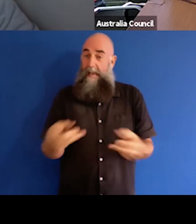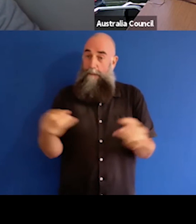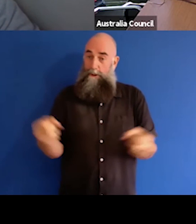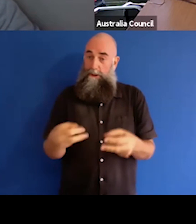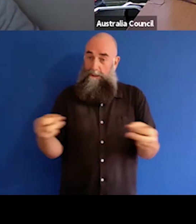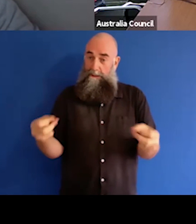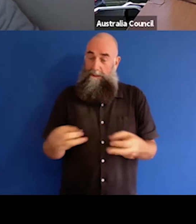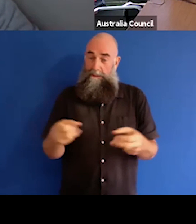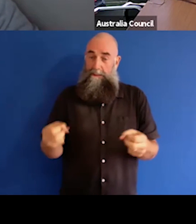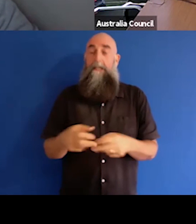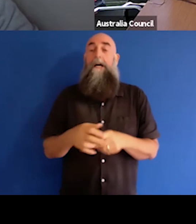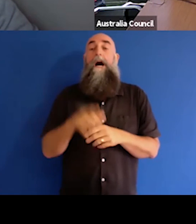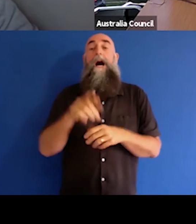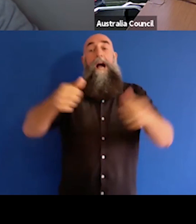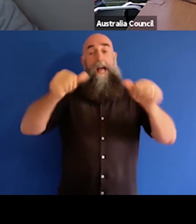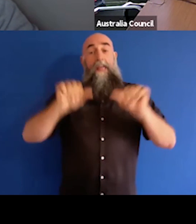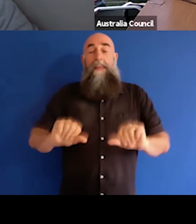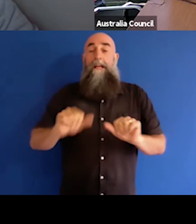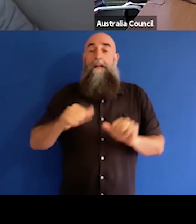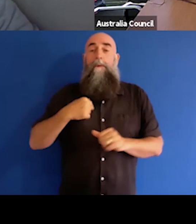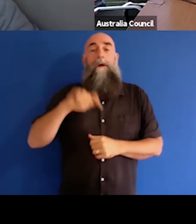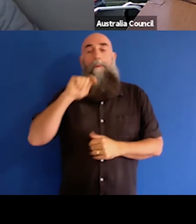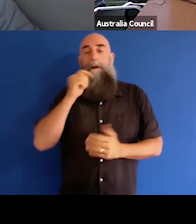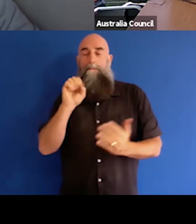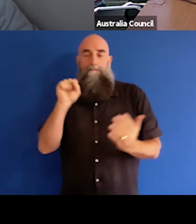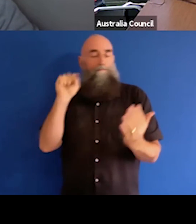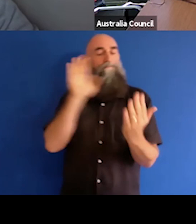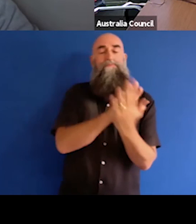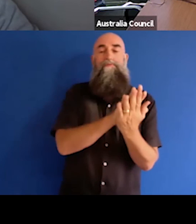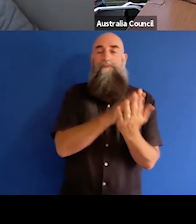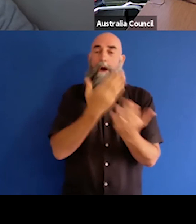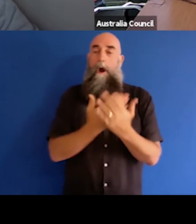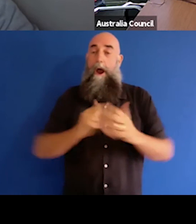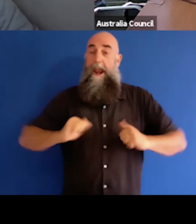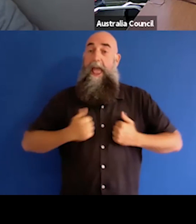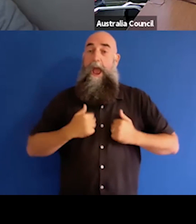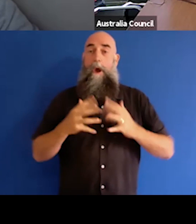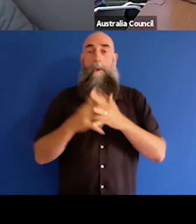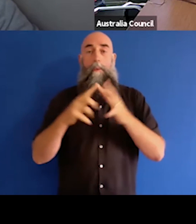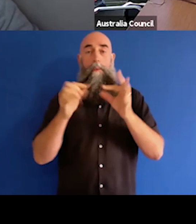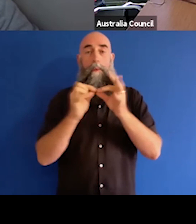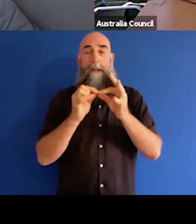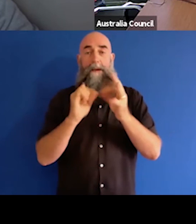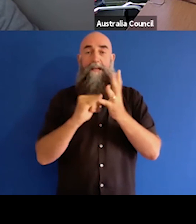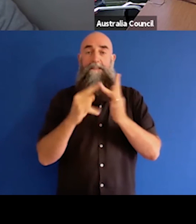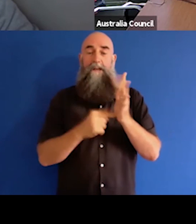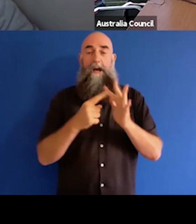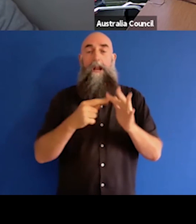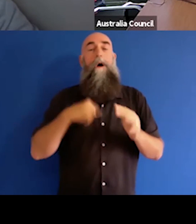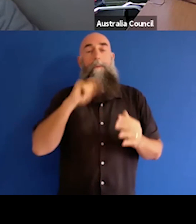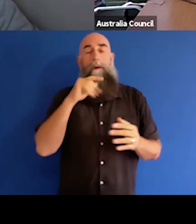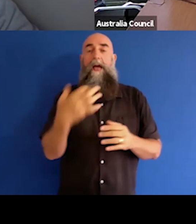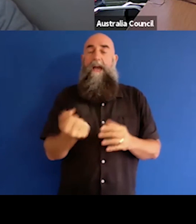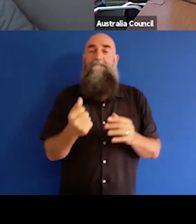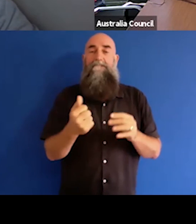again, we will put it all on our website and send a link through to Yasmin for distribution.